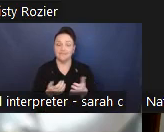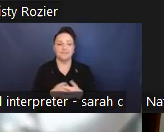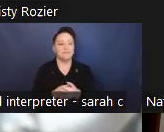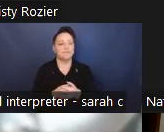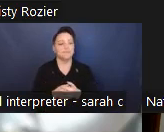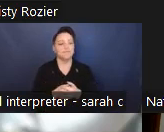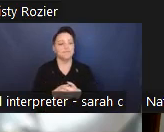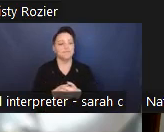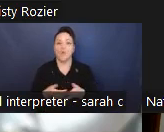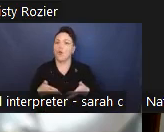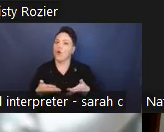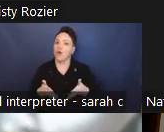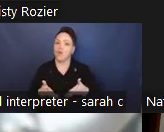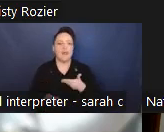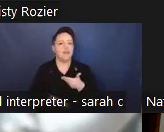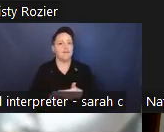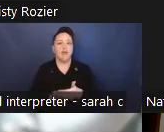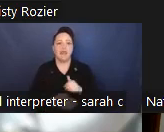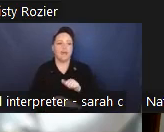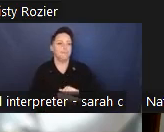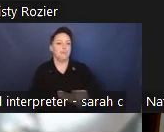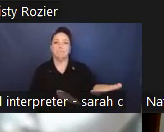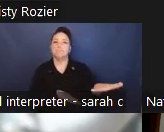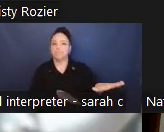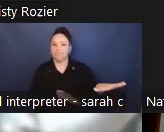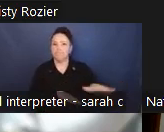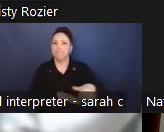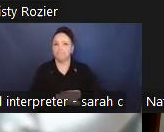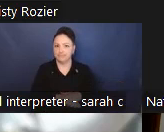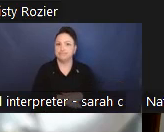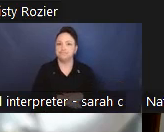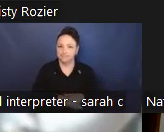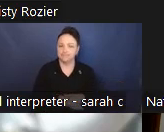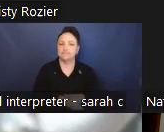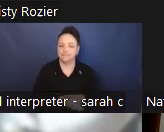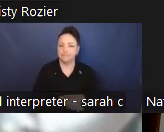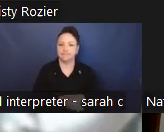gotten this funding to these organization and tribes or is just about to do so.